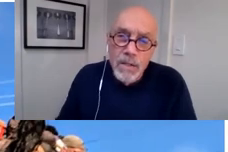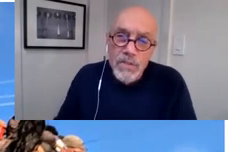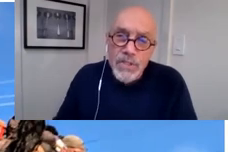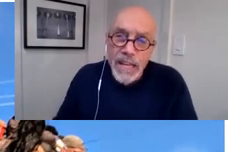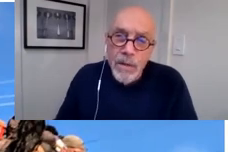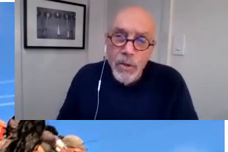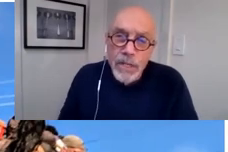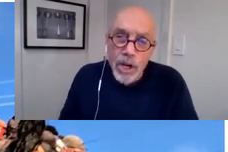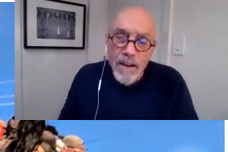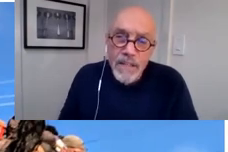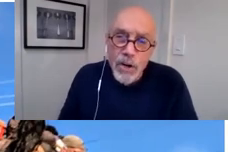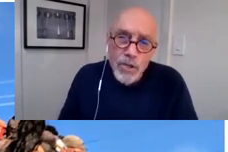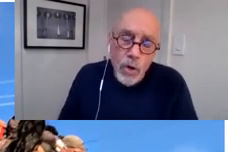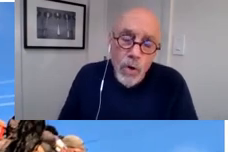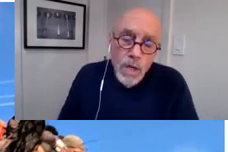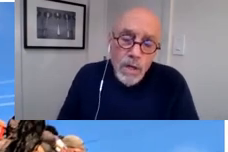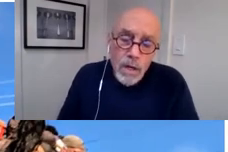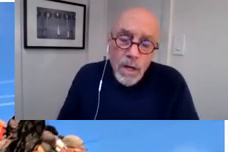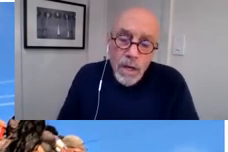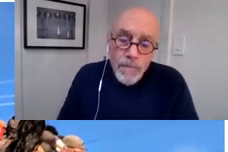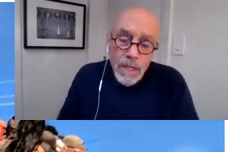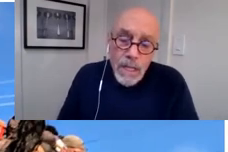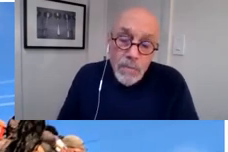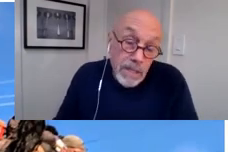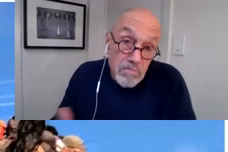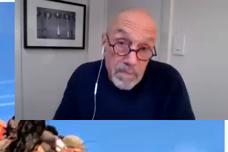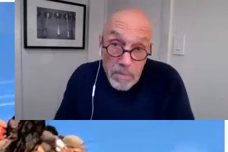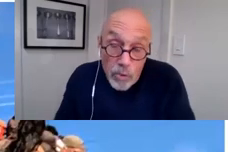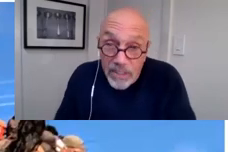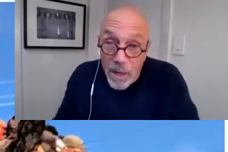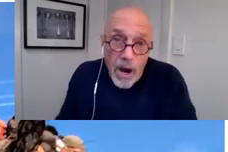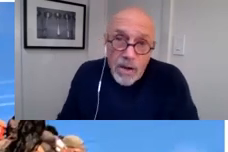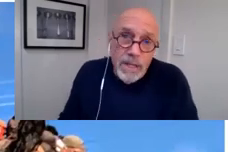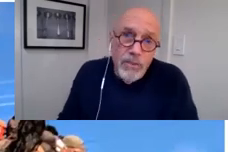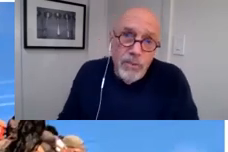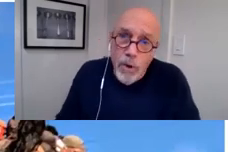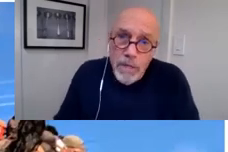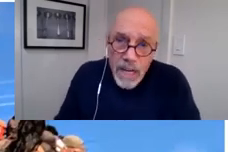in sustainability in coffee, and also you will take apart because you are probably going